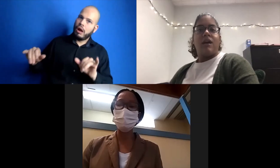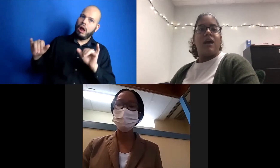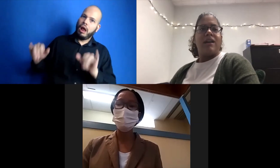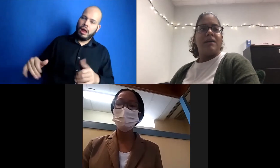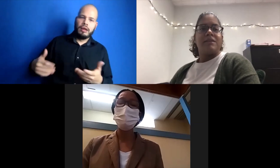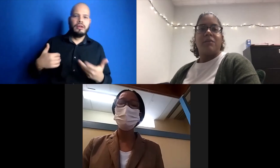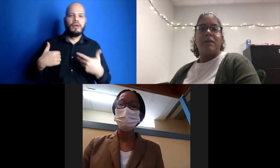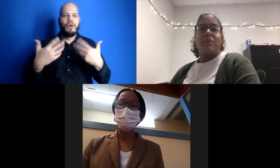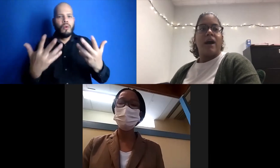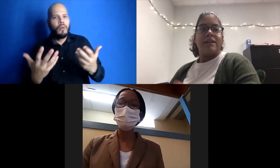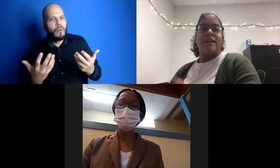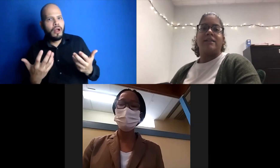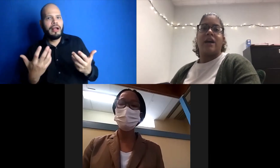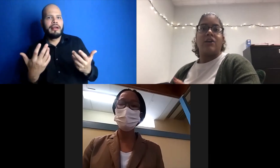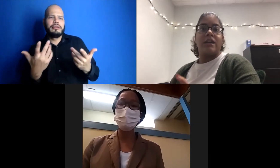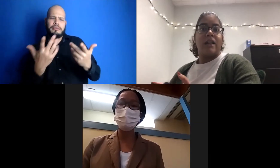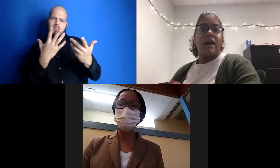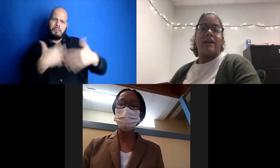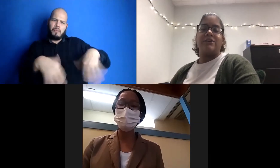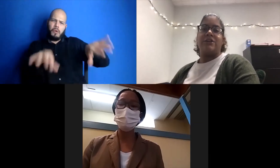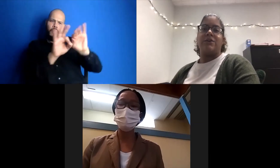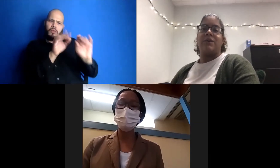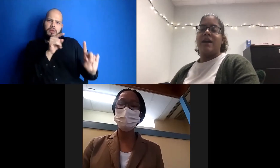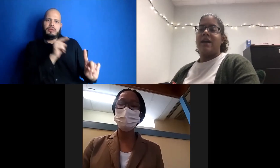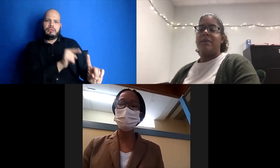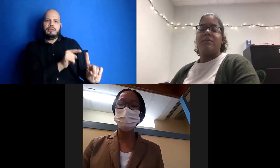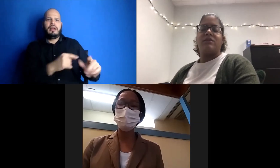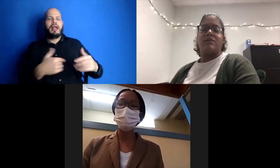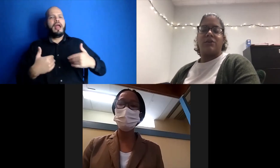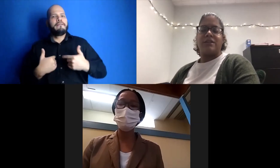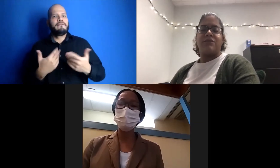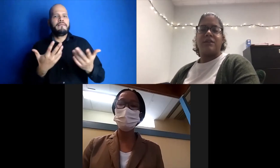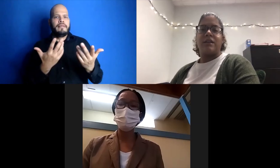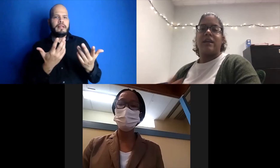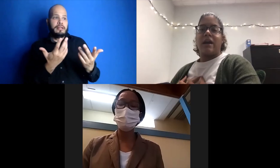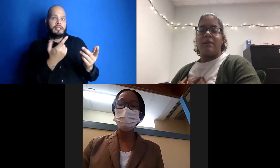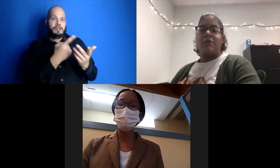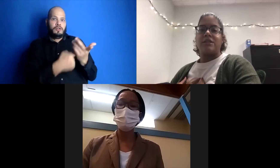and I tell people I did it entirely online too and people learn differently like I personally